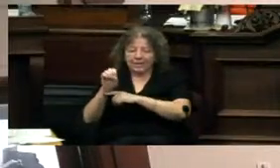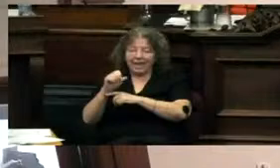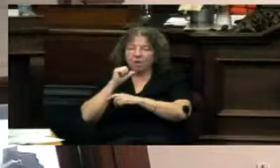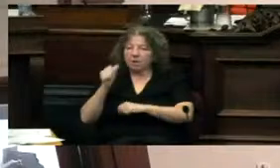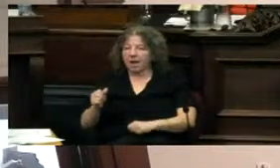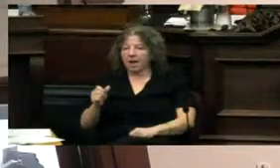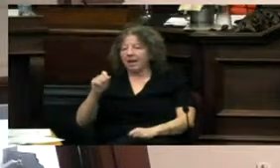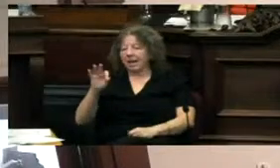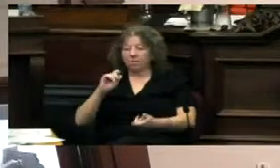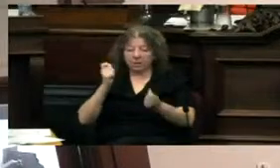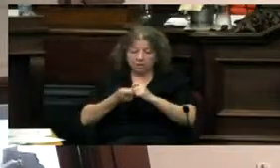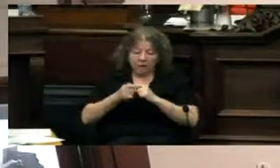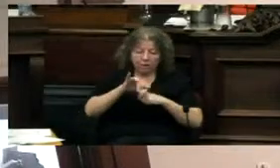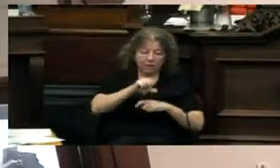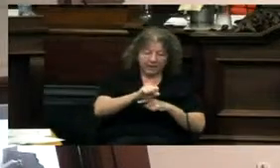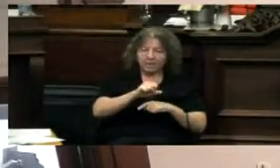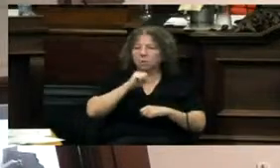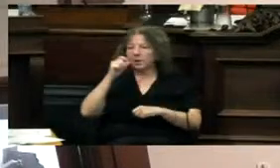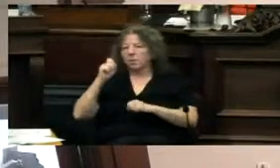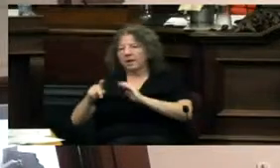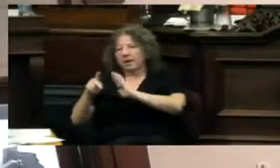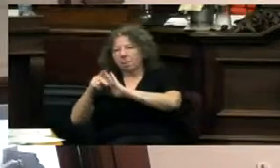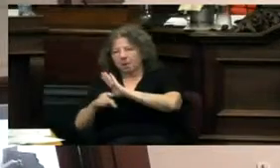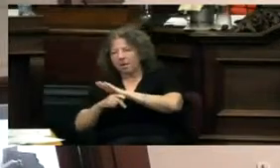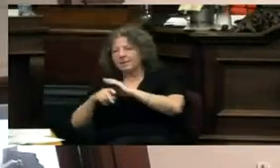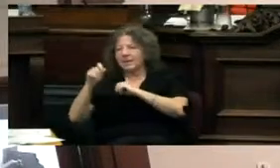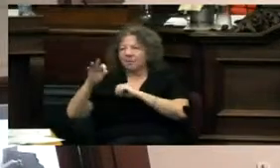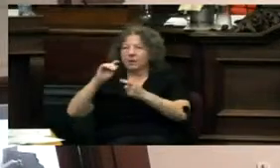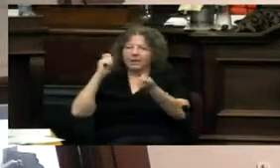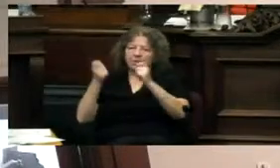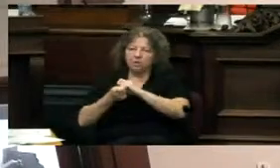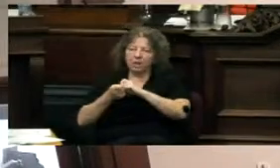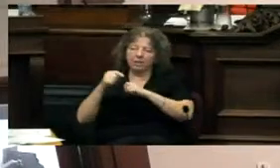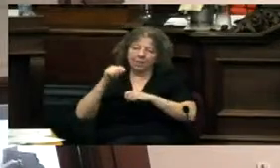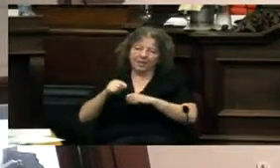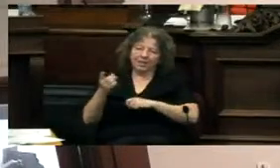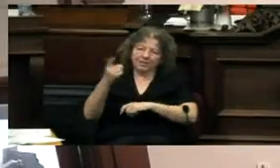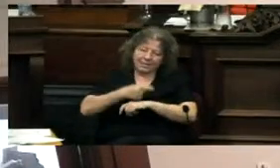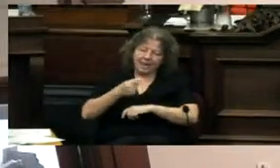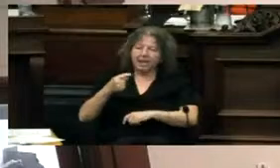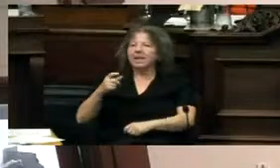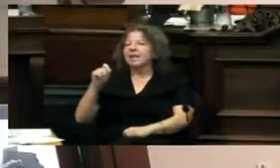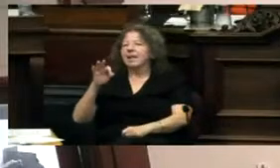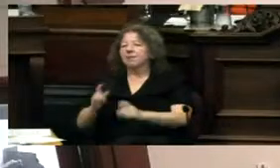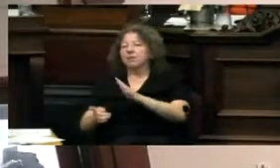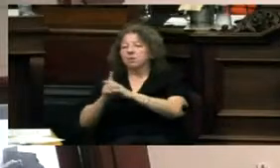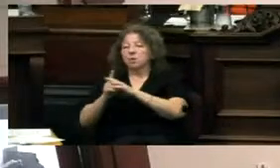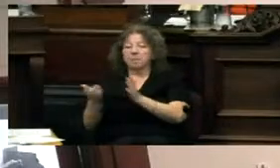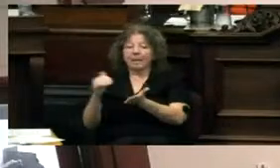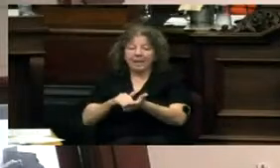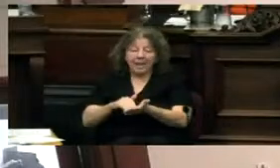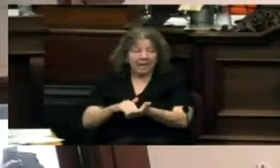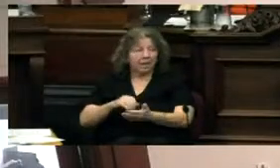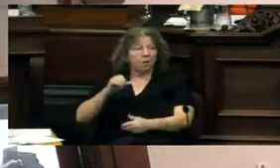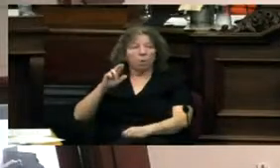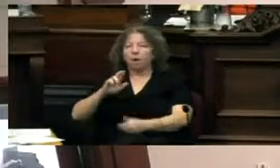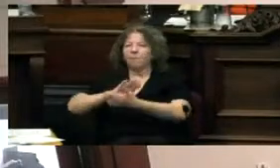need a policy for a one off. I think we just need to vote on whether we're not going to change the date or not. If we